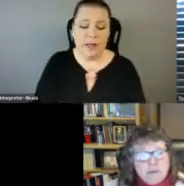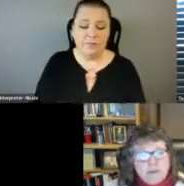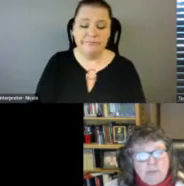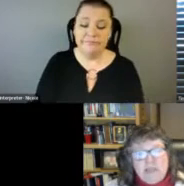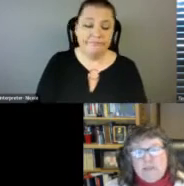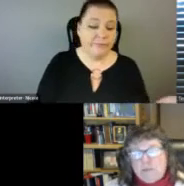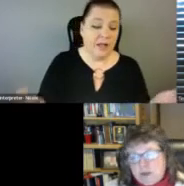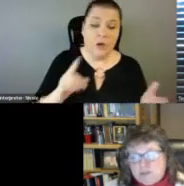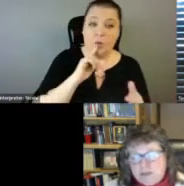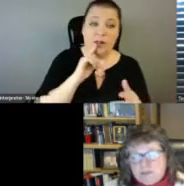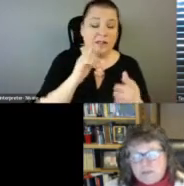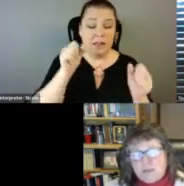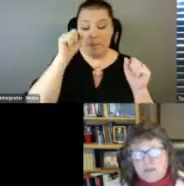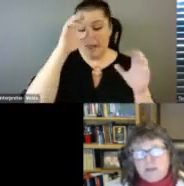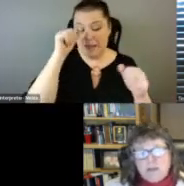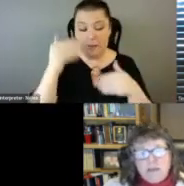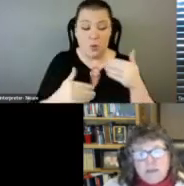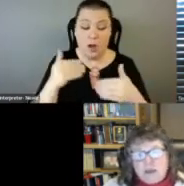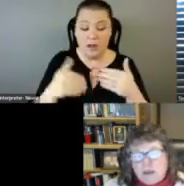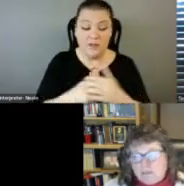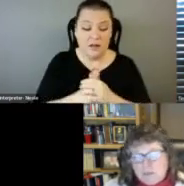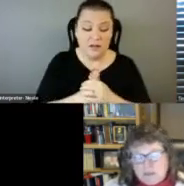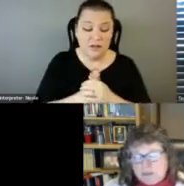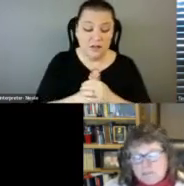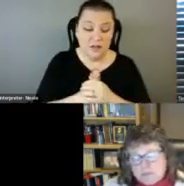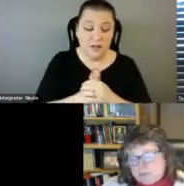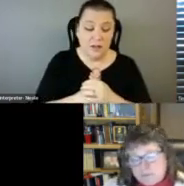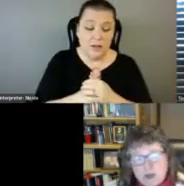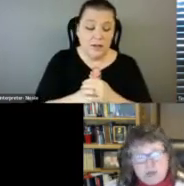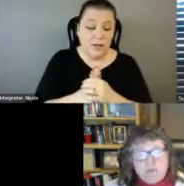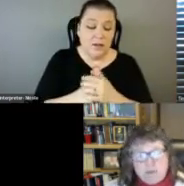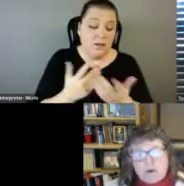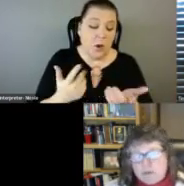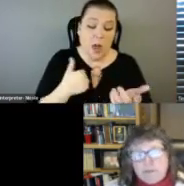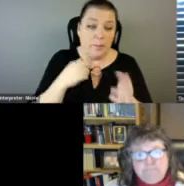amazing process. And I have been just honored to be a part of it.